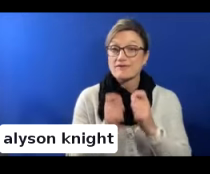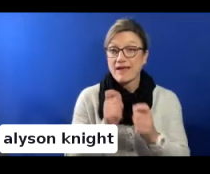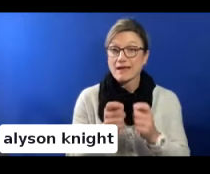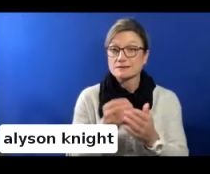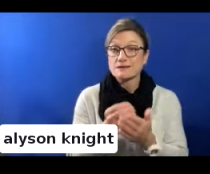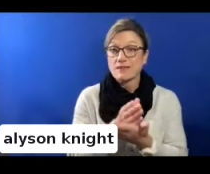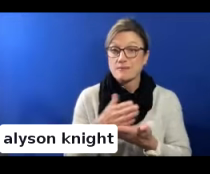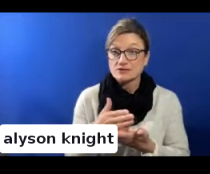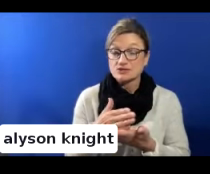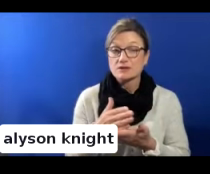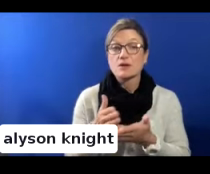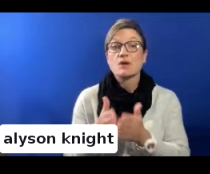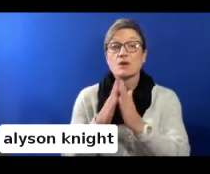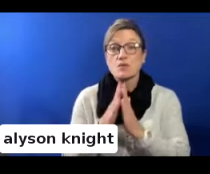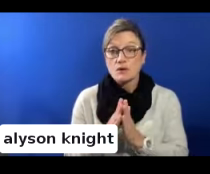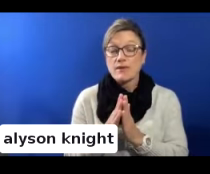request a no cost extension.